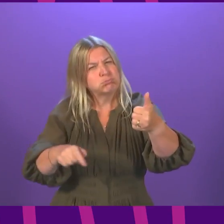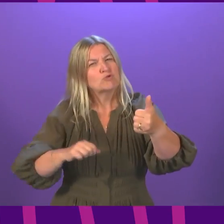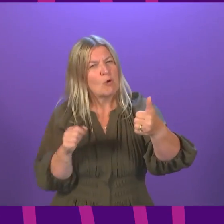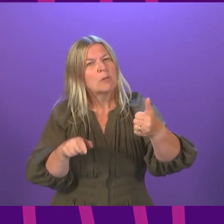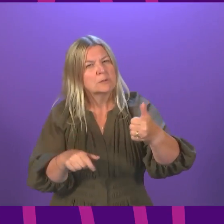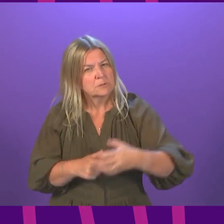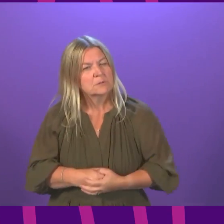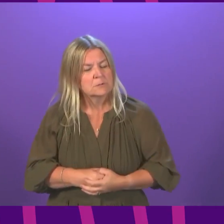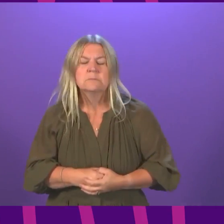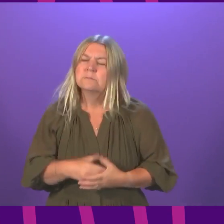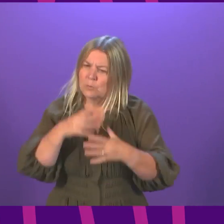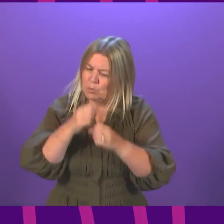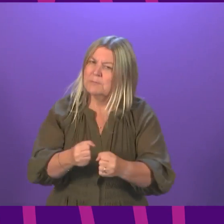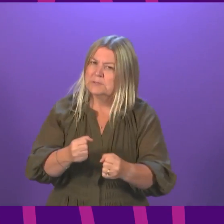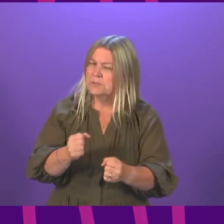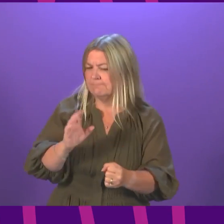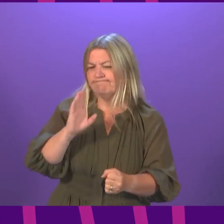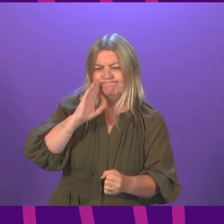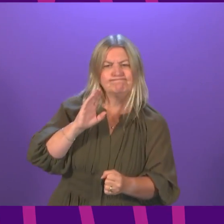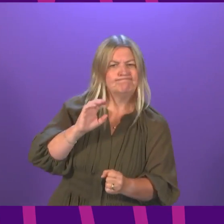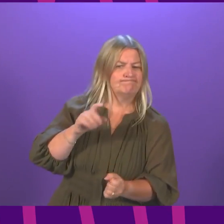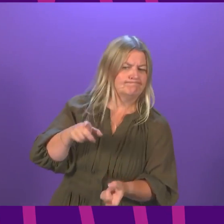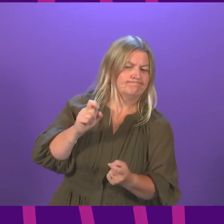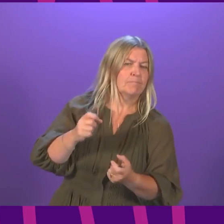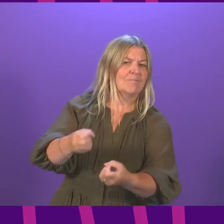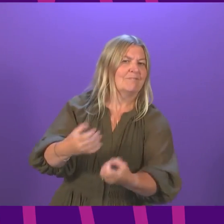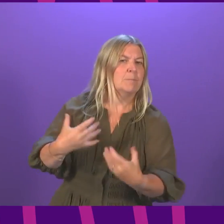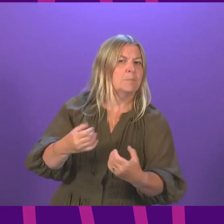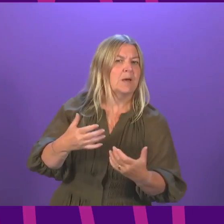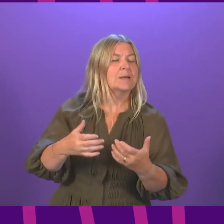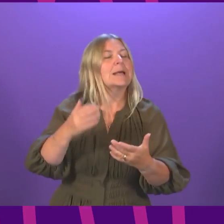to the feedback, including from those in the alcohol and drug sector.